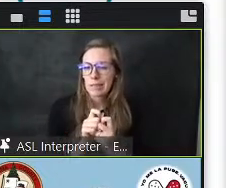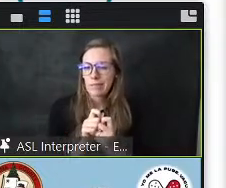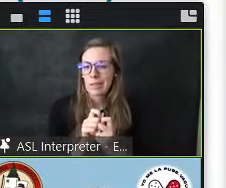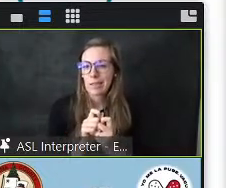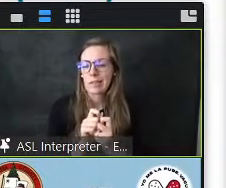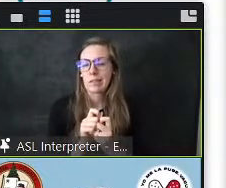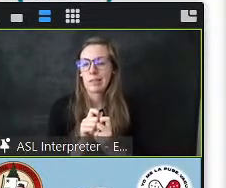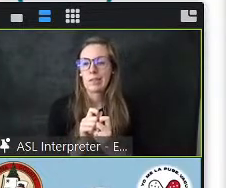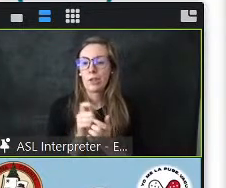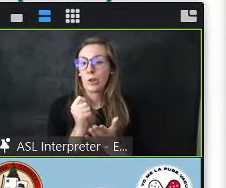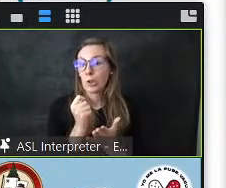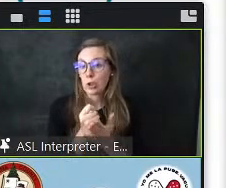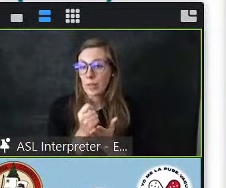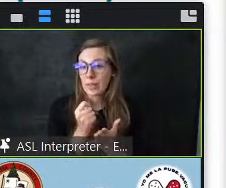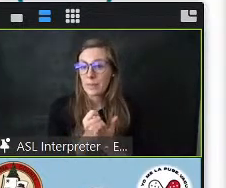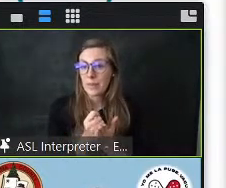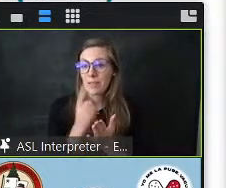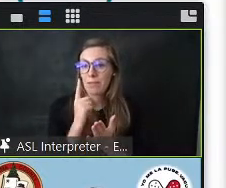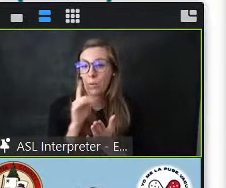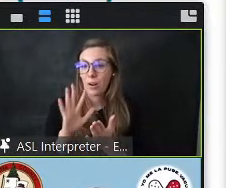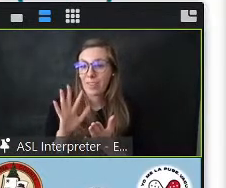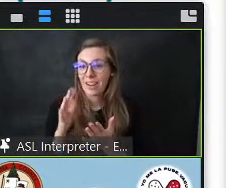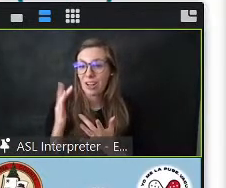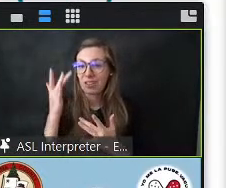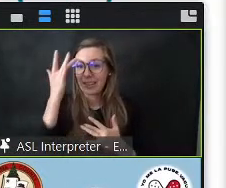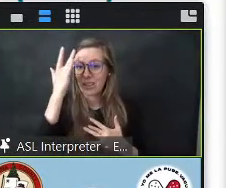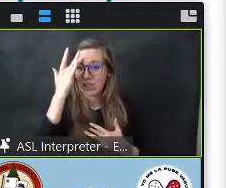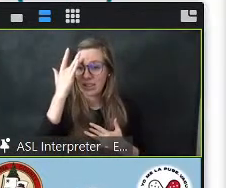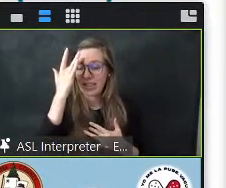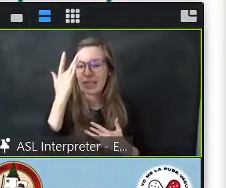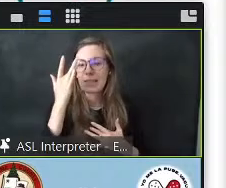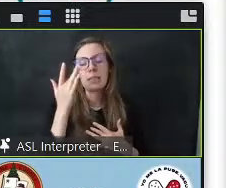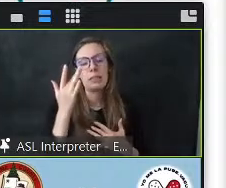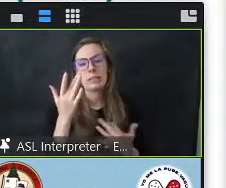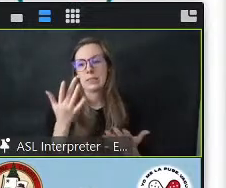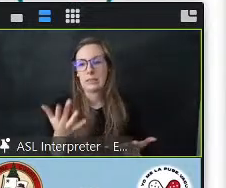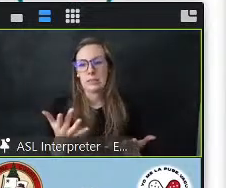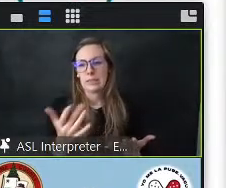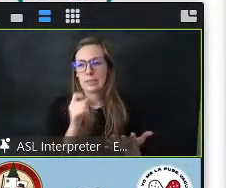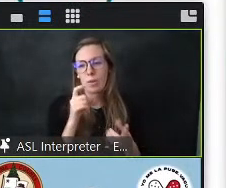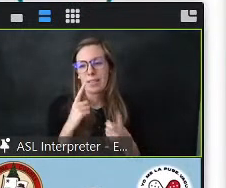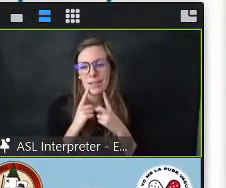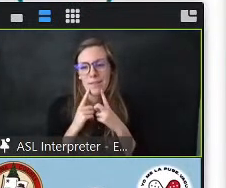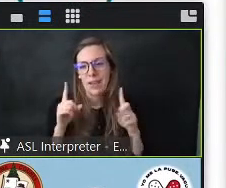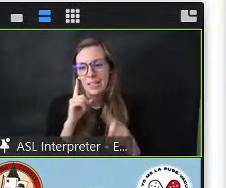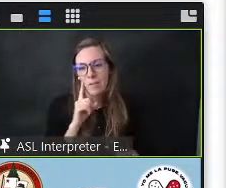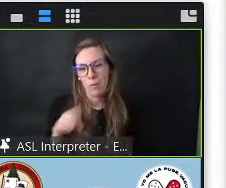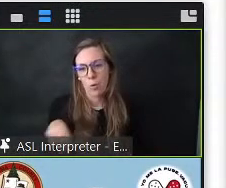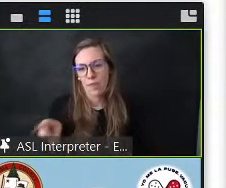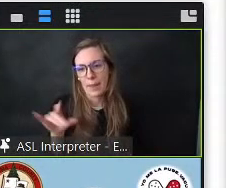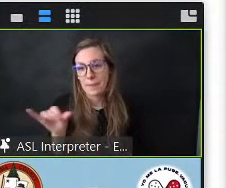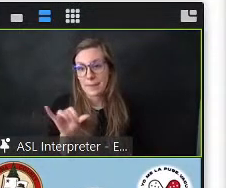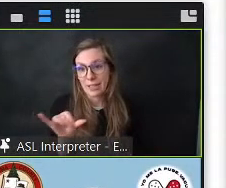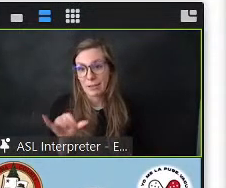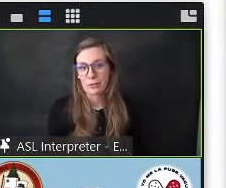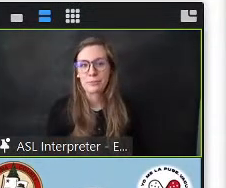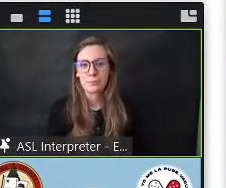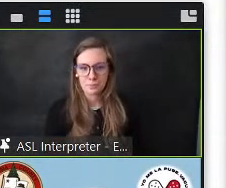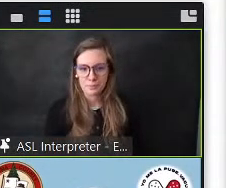So we also saw that they have how it affects after the second vaccine.